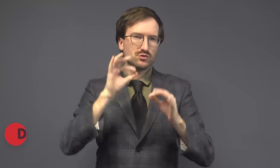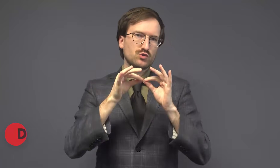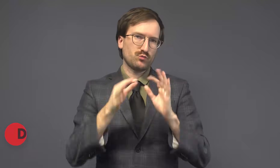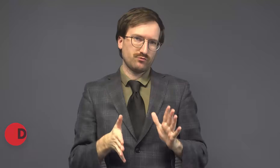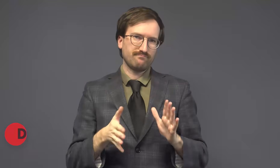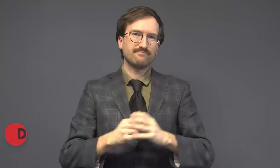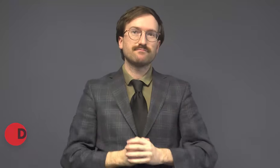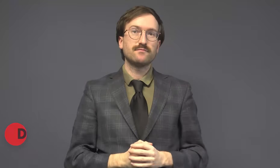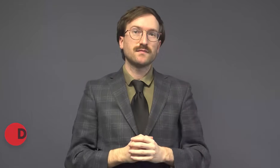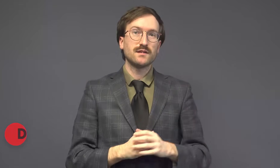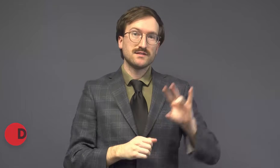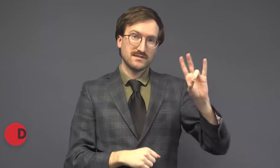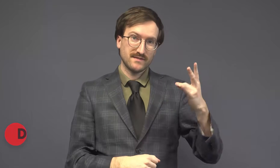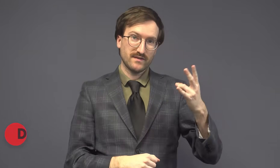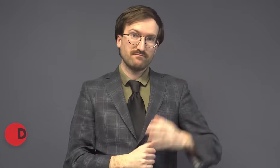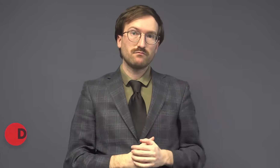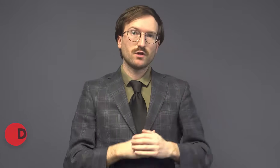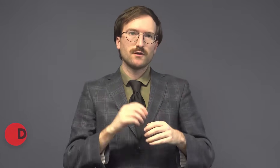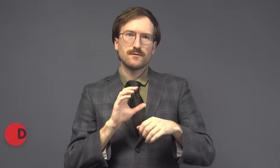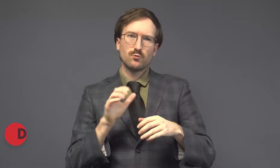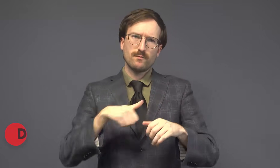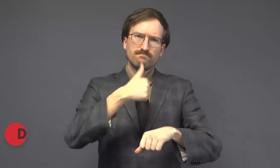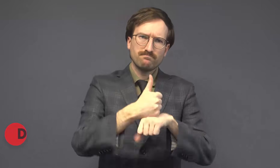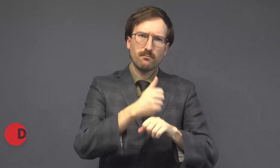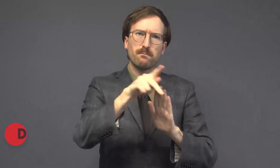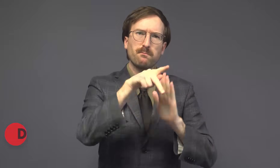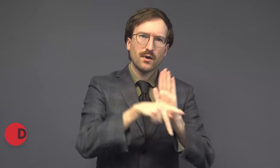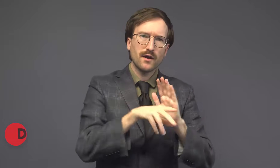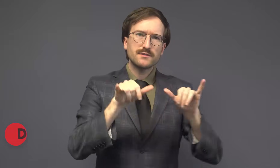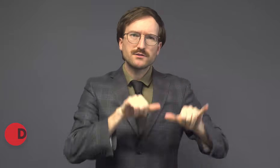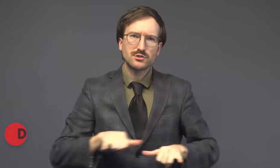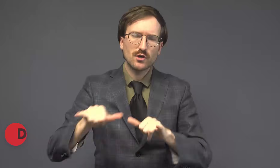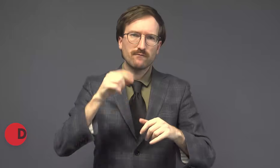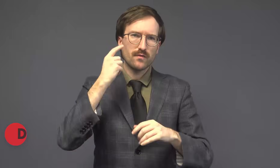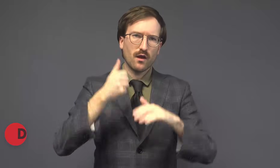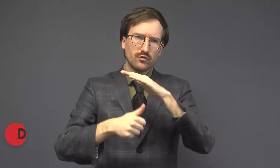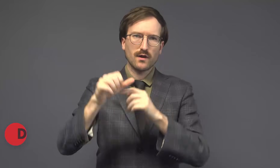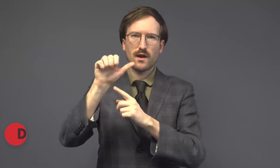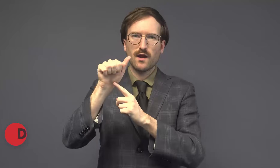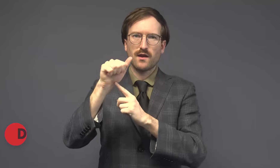interpreters, enforce policies and standards under the Accessible